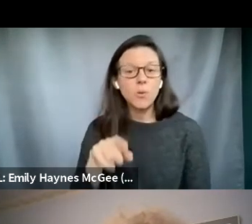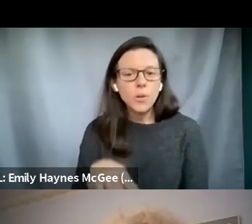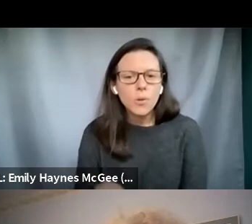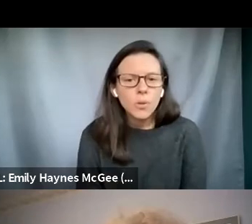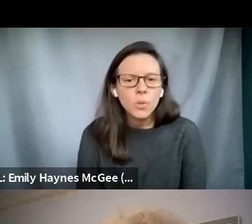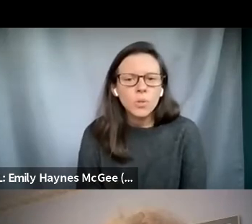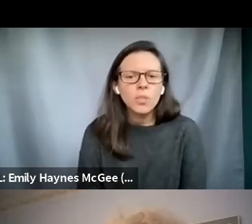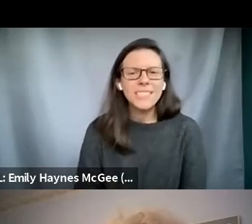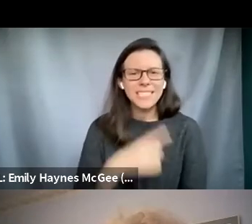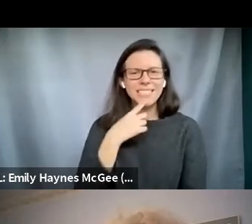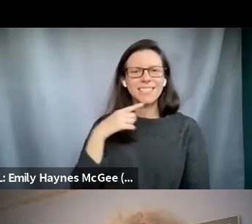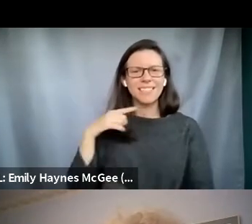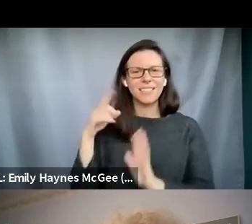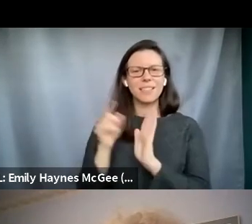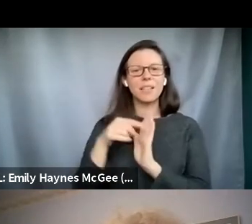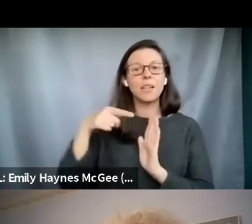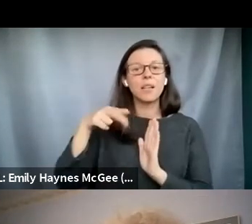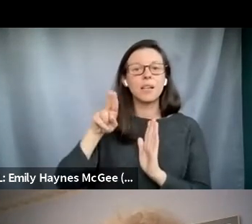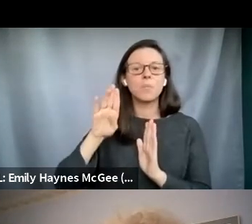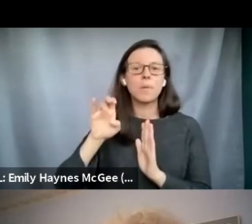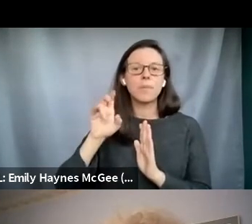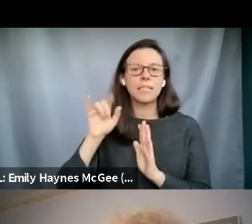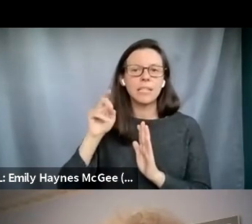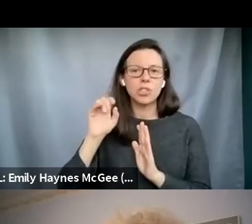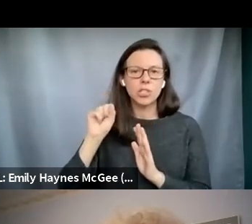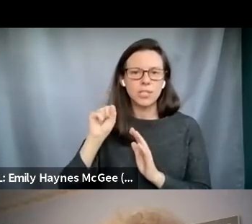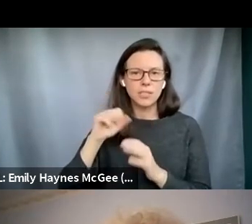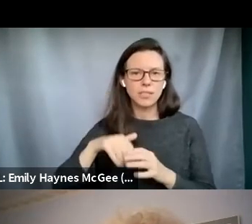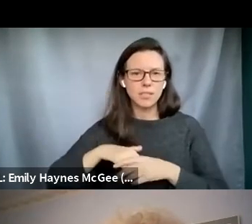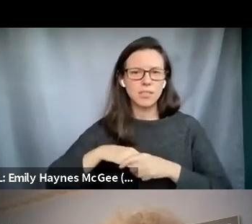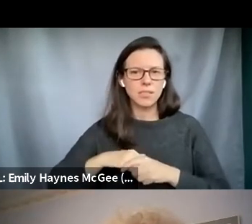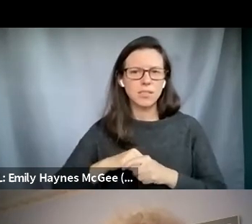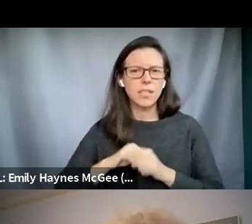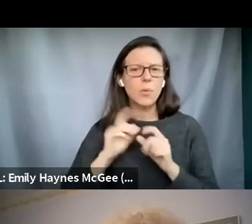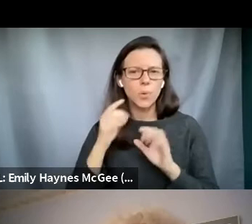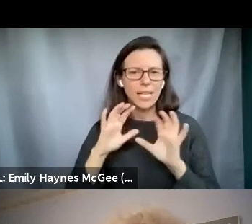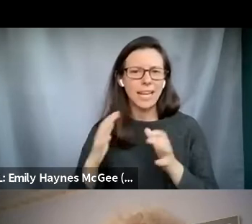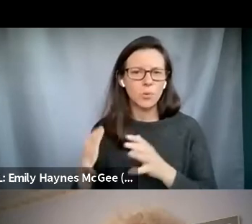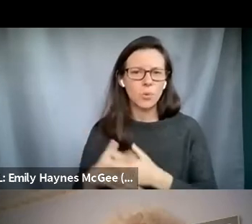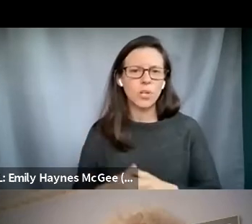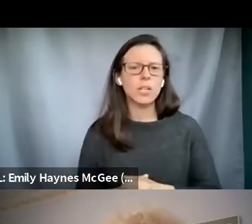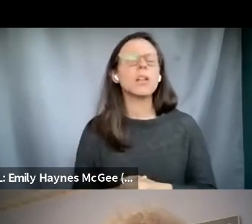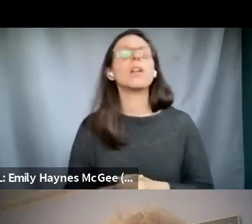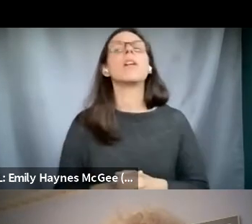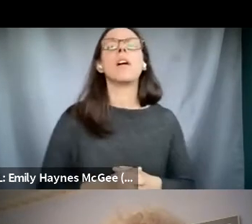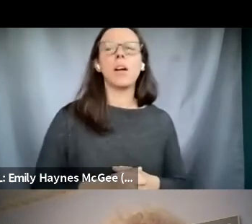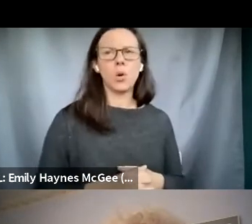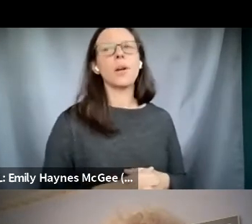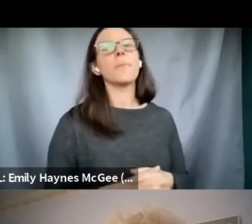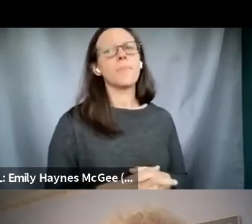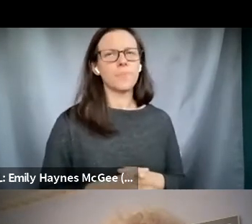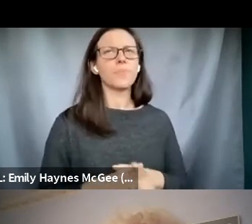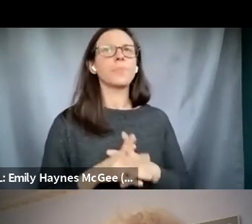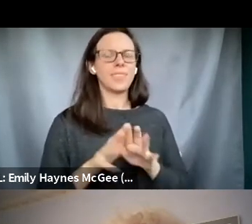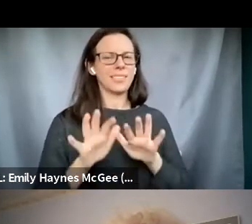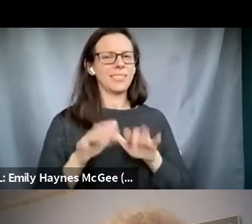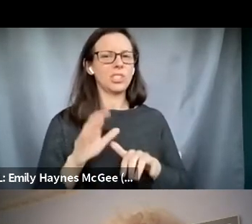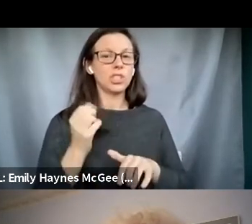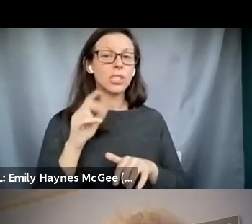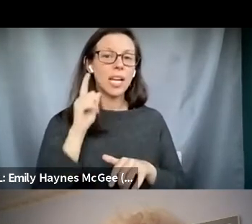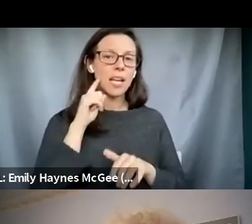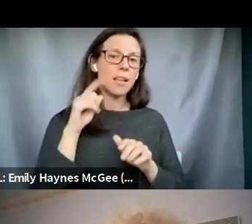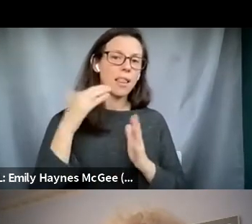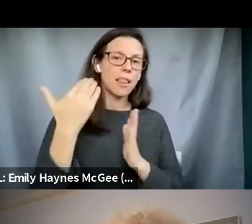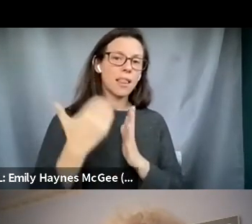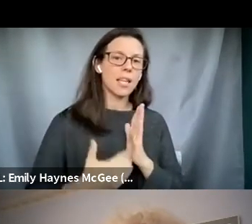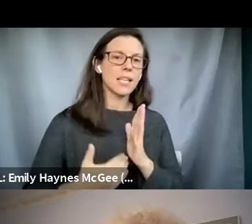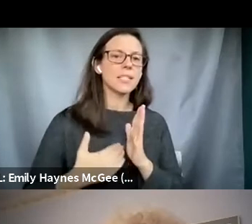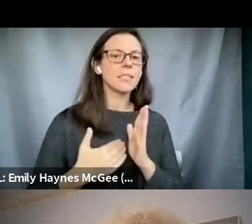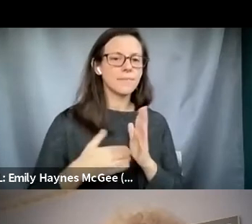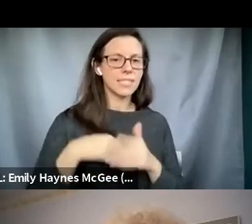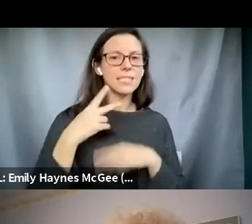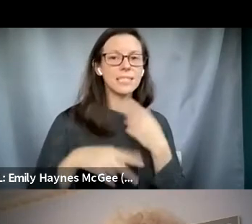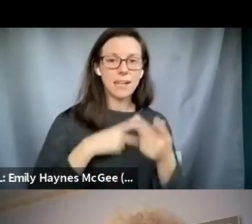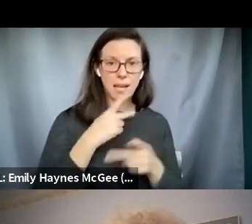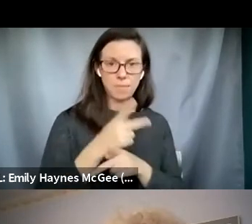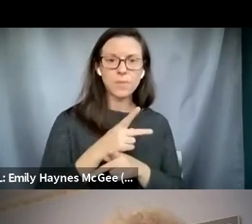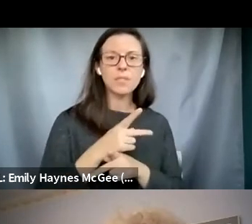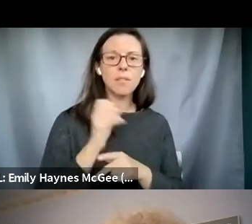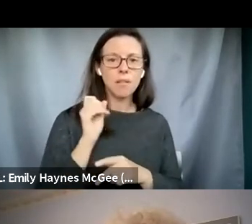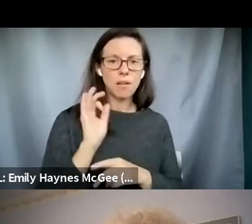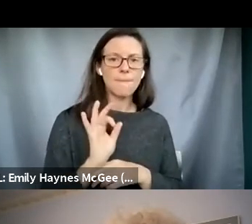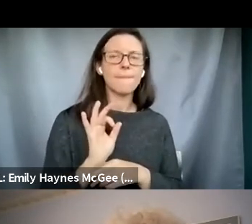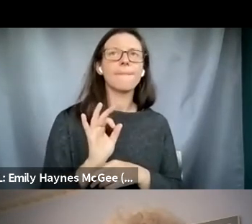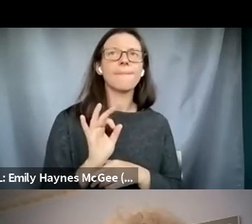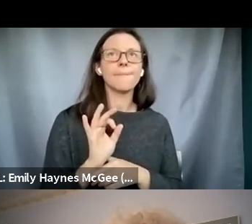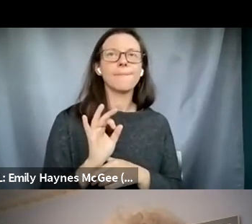Yeah, I put in the chat just a list of the types of just an idea of the types of projects